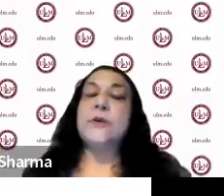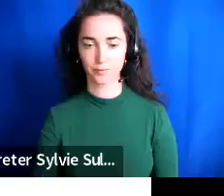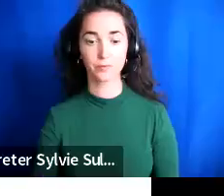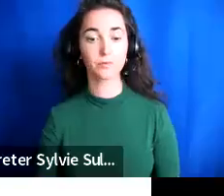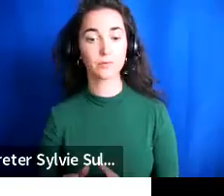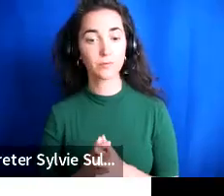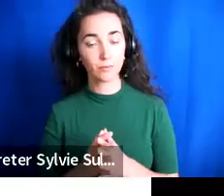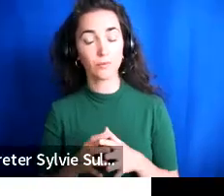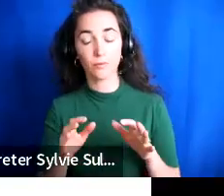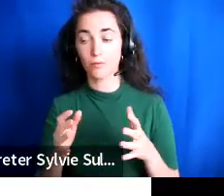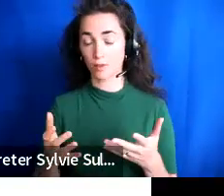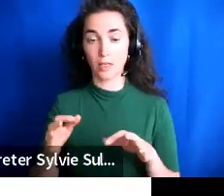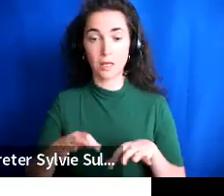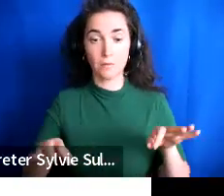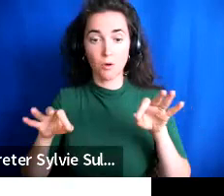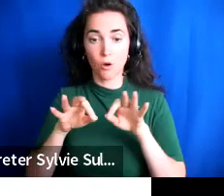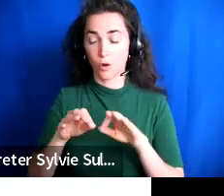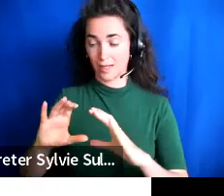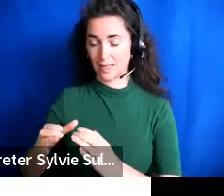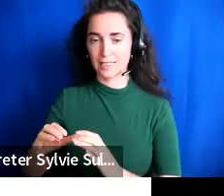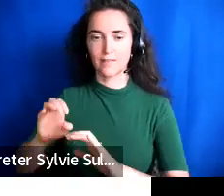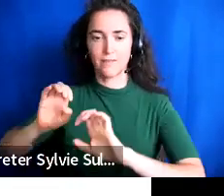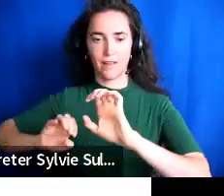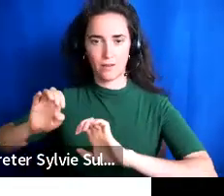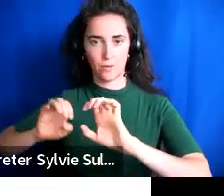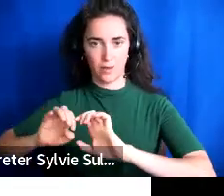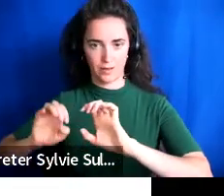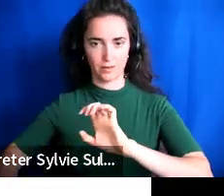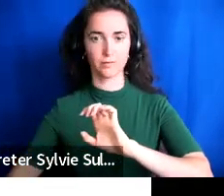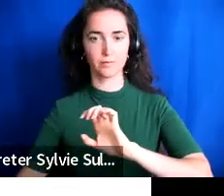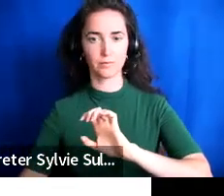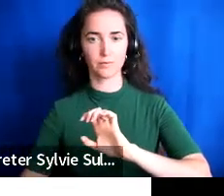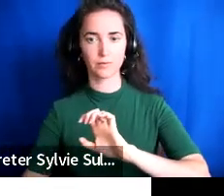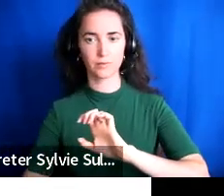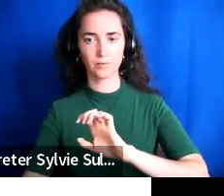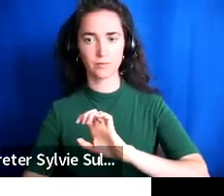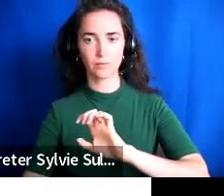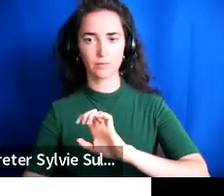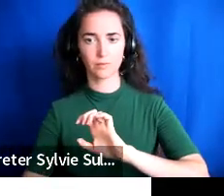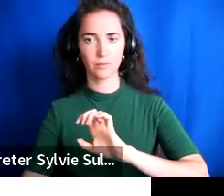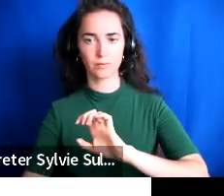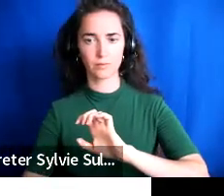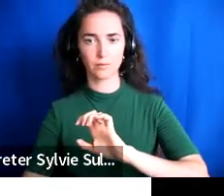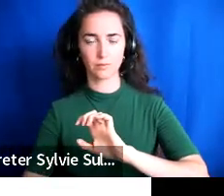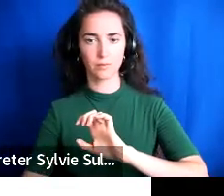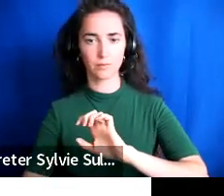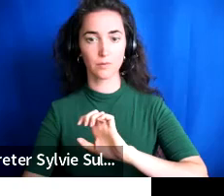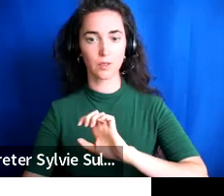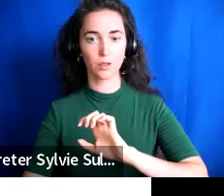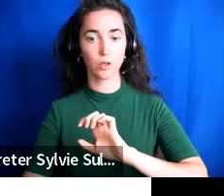So one of the 2 in that one of the sections in that is assessing the course for accessibility. Okay?